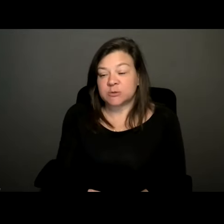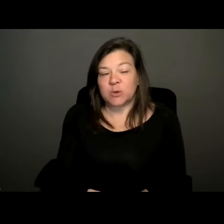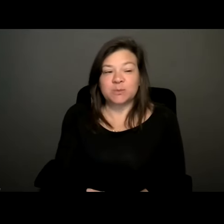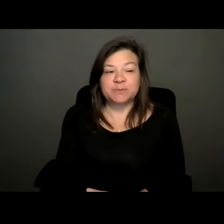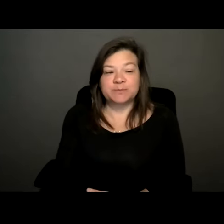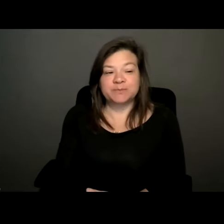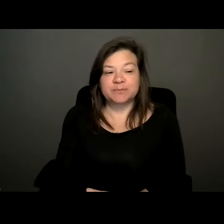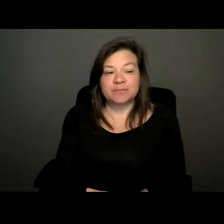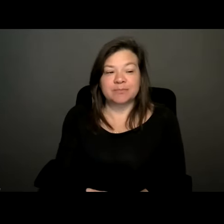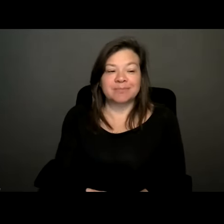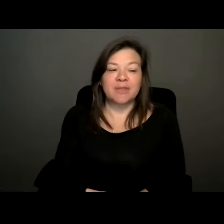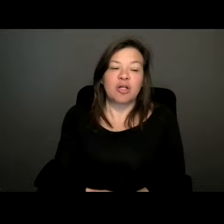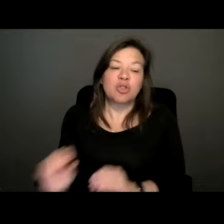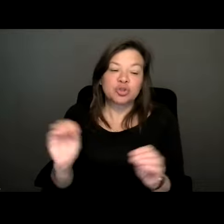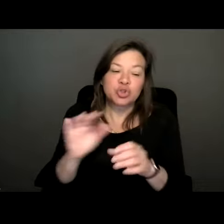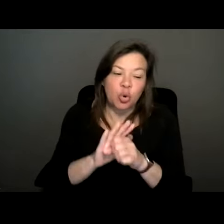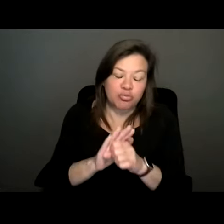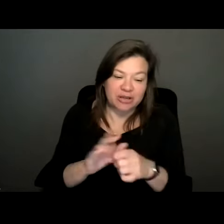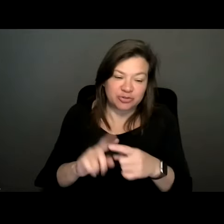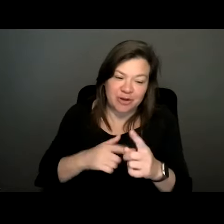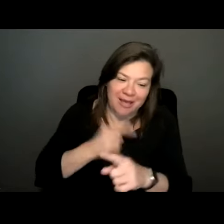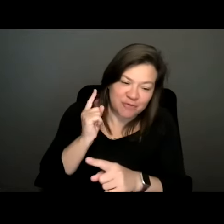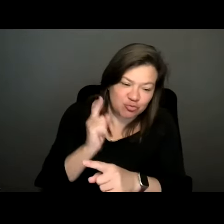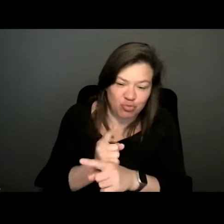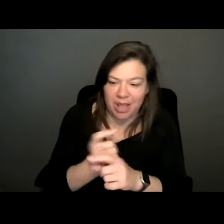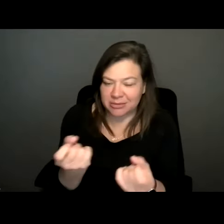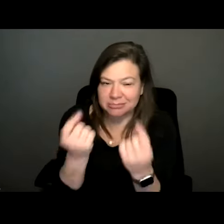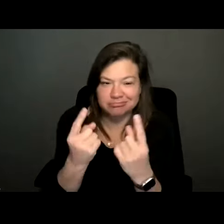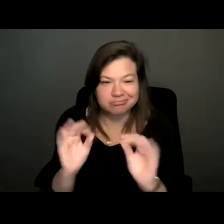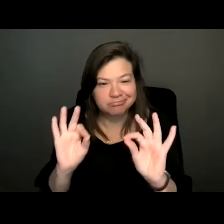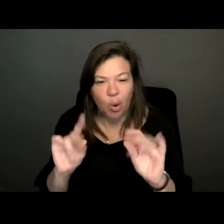to have it right or to have it 100% accessible.